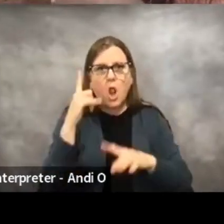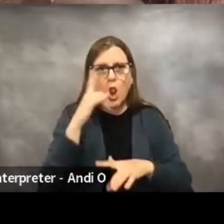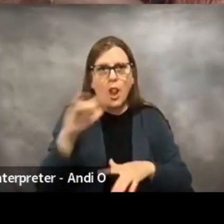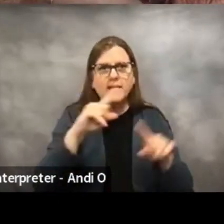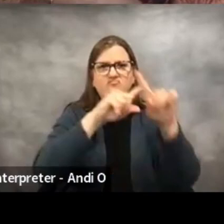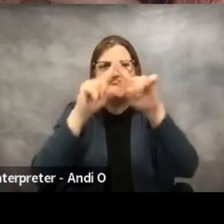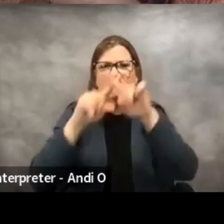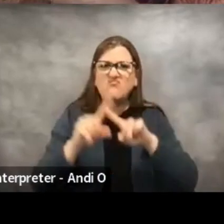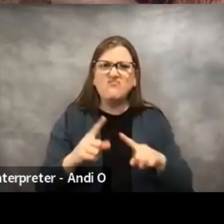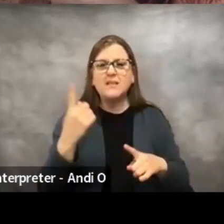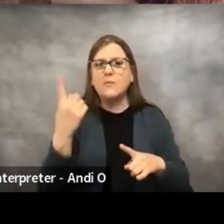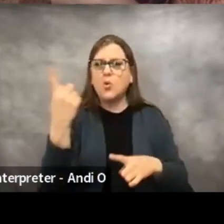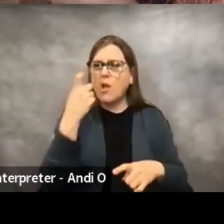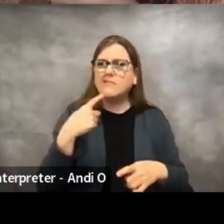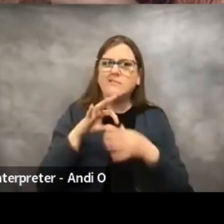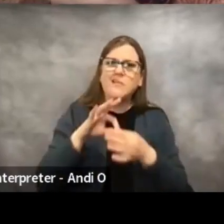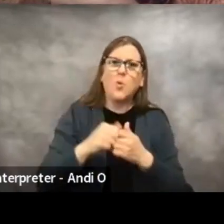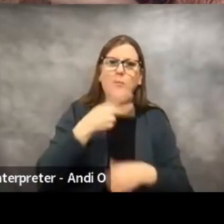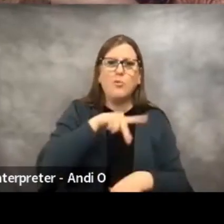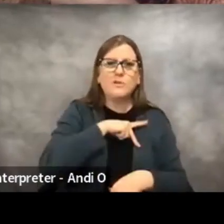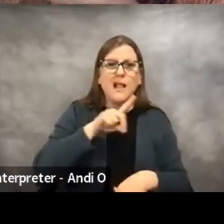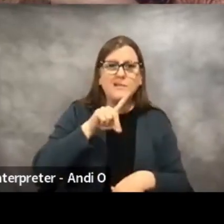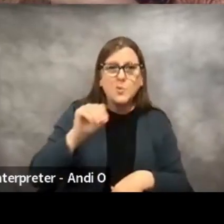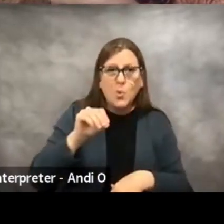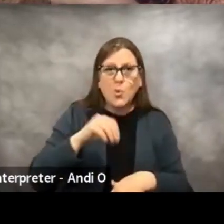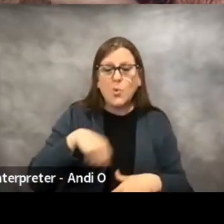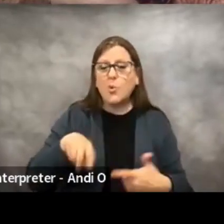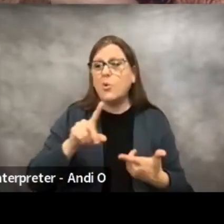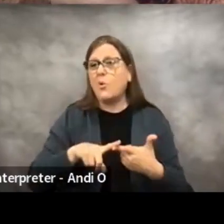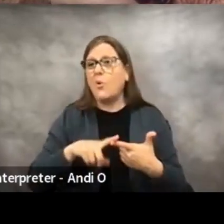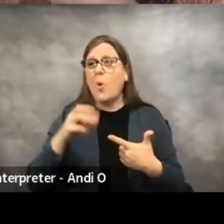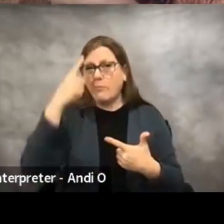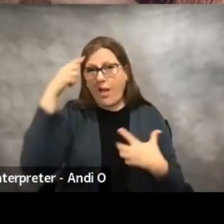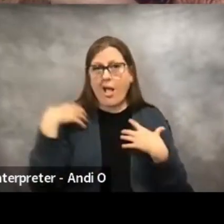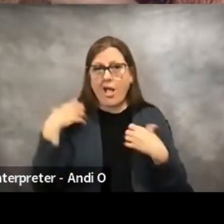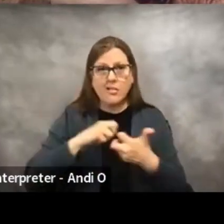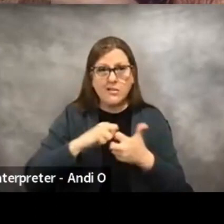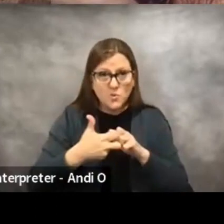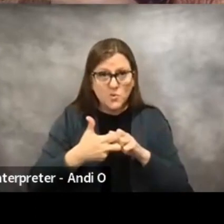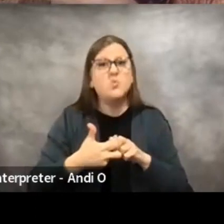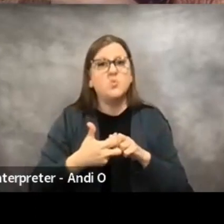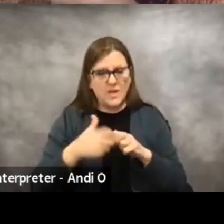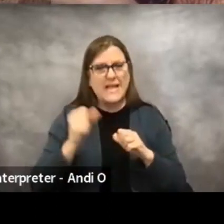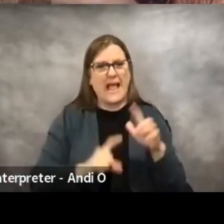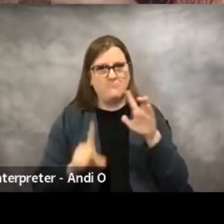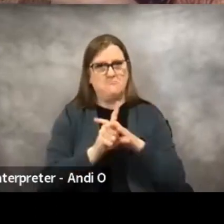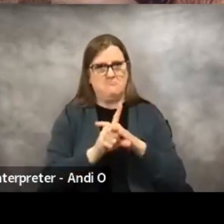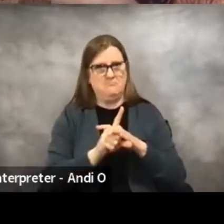question about personality disorder I saw you know, about mental health disorders, they can show up in these other